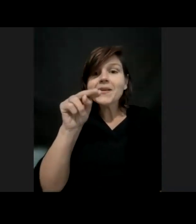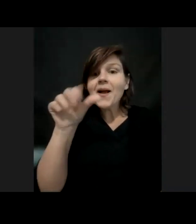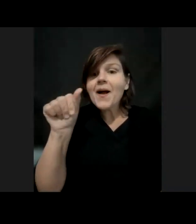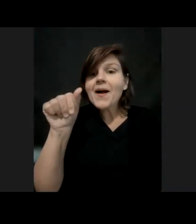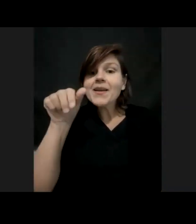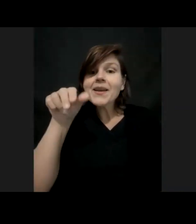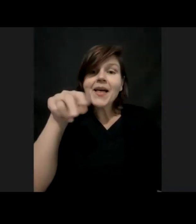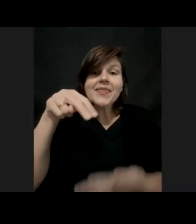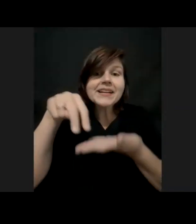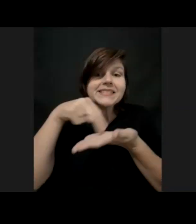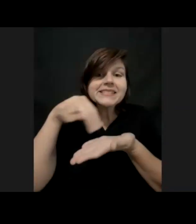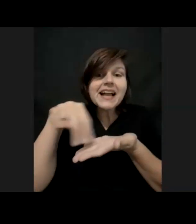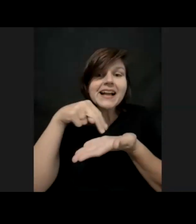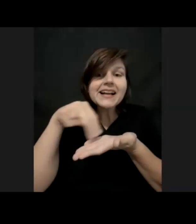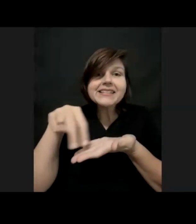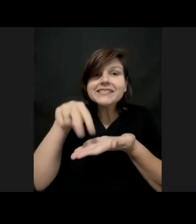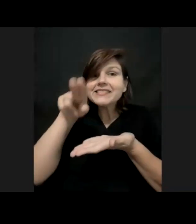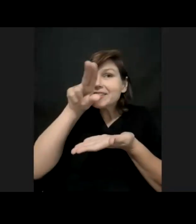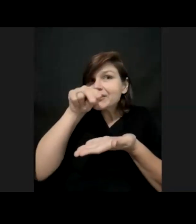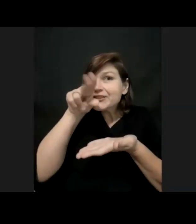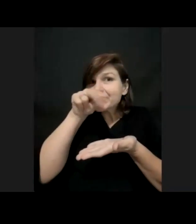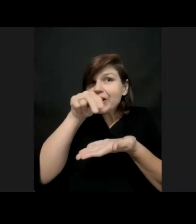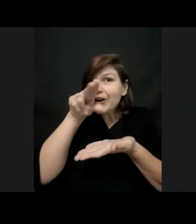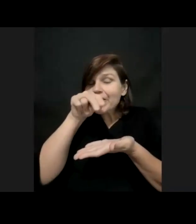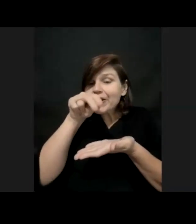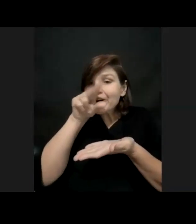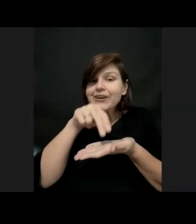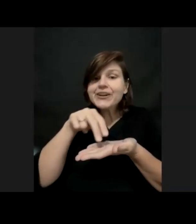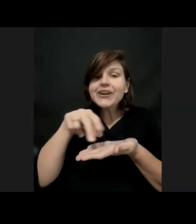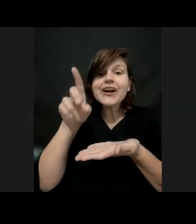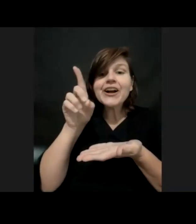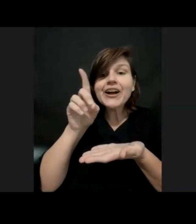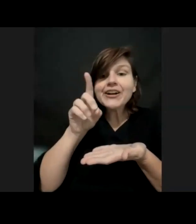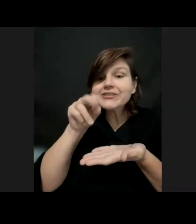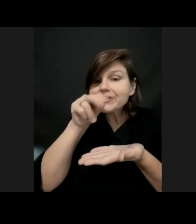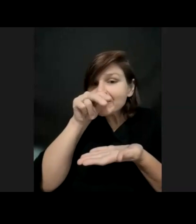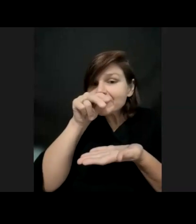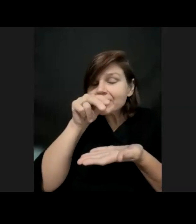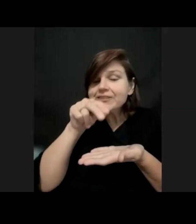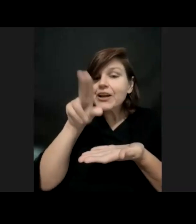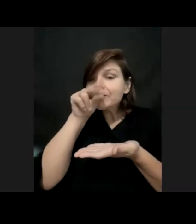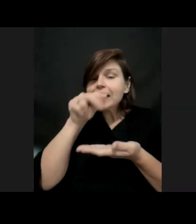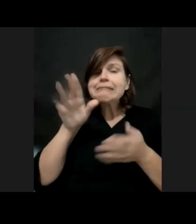“Darling, Danna Duck, Danna Ducky, can you help us, please?” said Fabby.